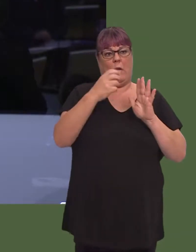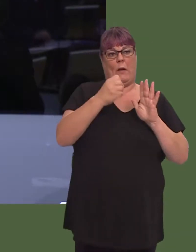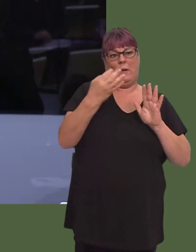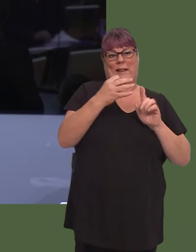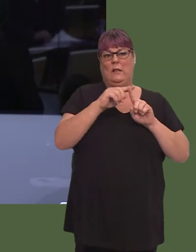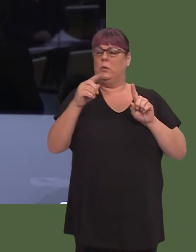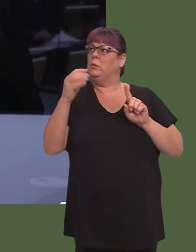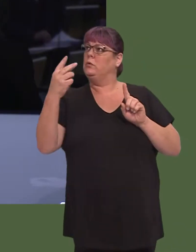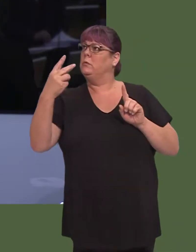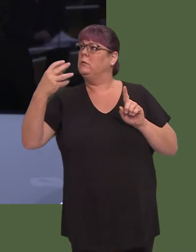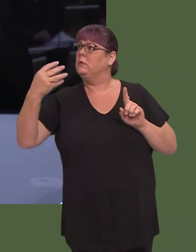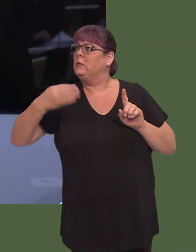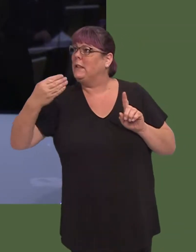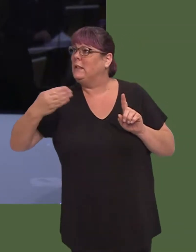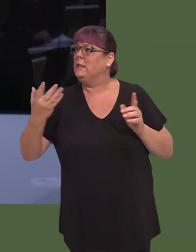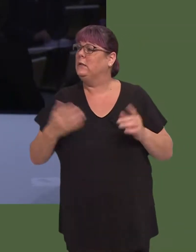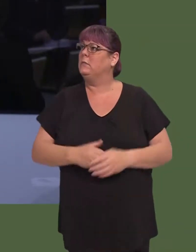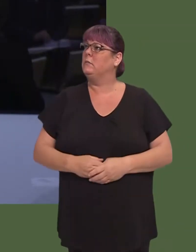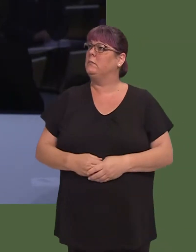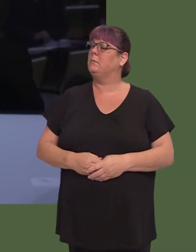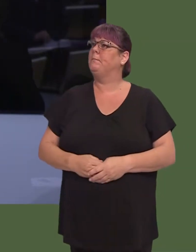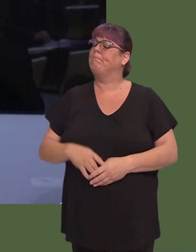Cabinet Secretary for Education has announced several additional elements of funding for